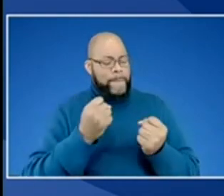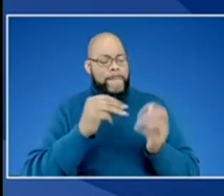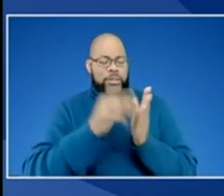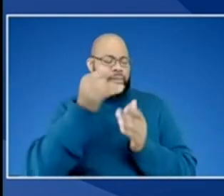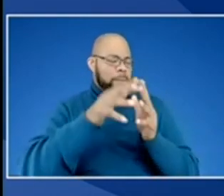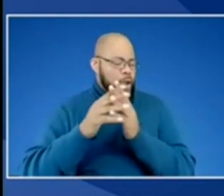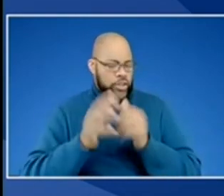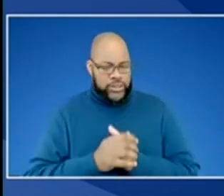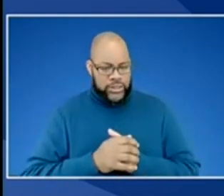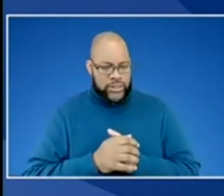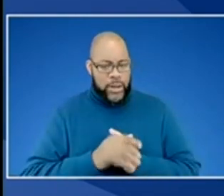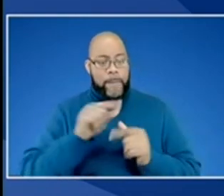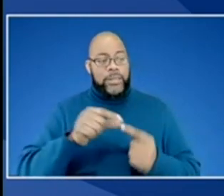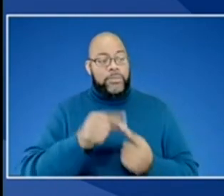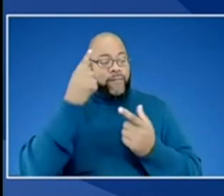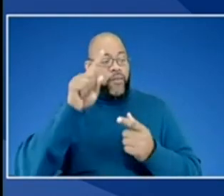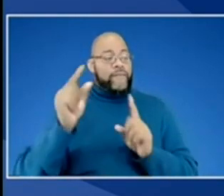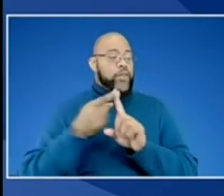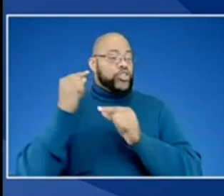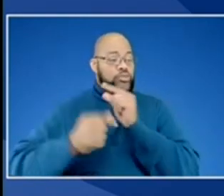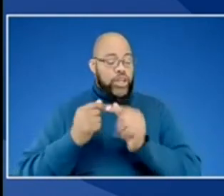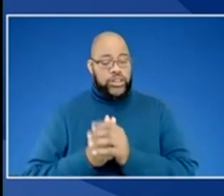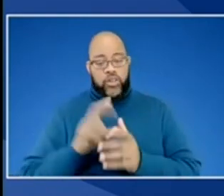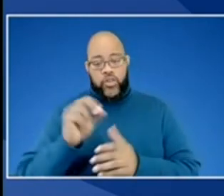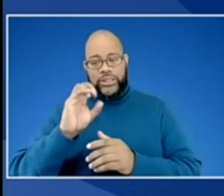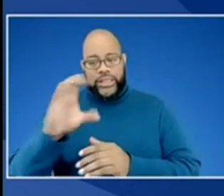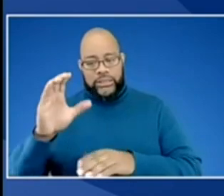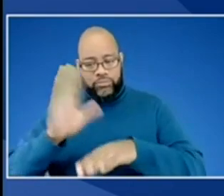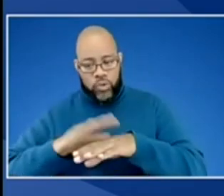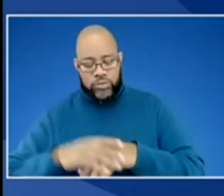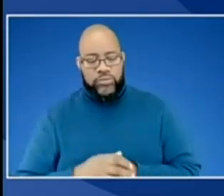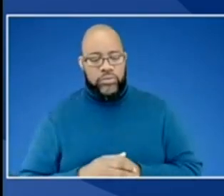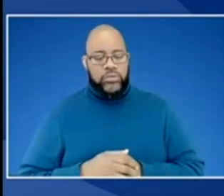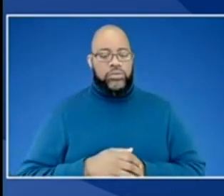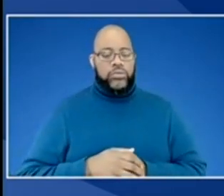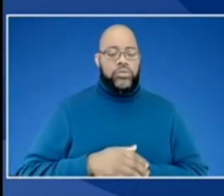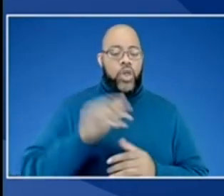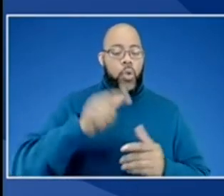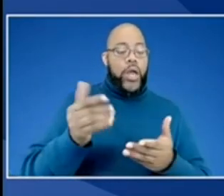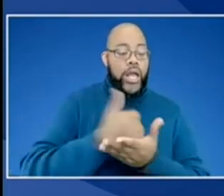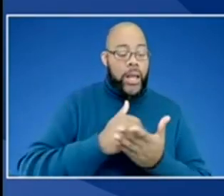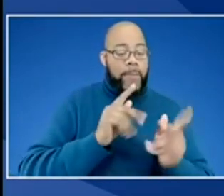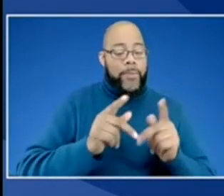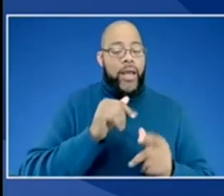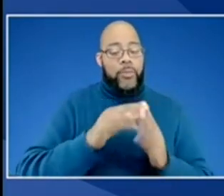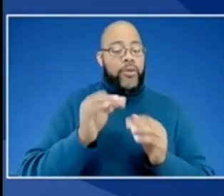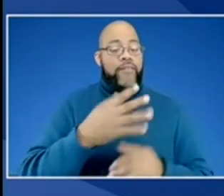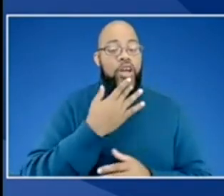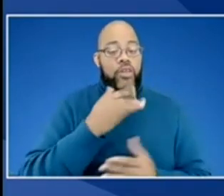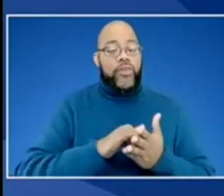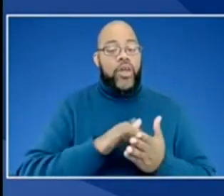especially for the first-generation students- 30 seconds. women, low income folks, and communities of color that are all disproportionately